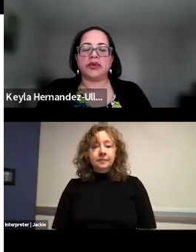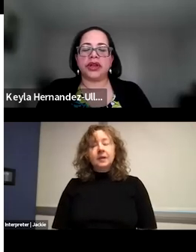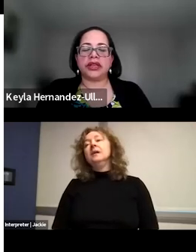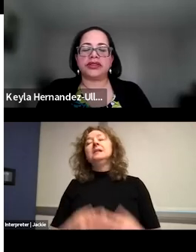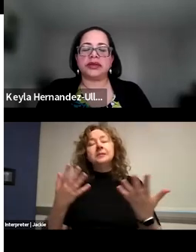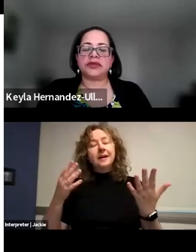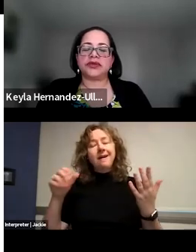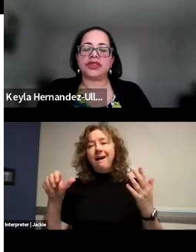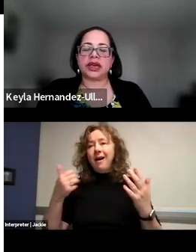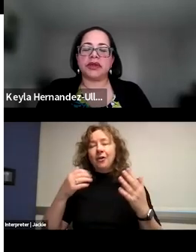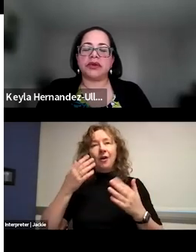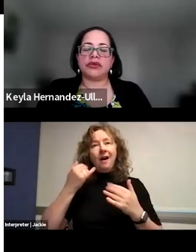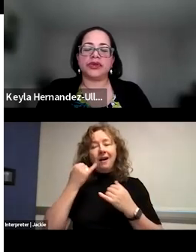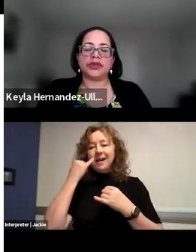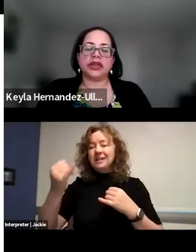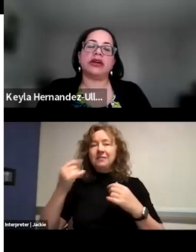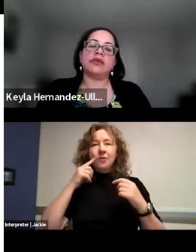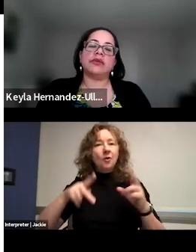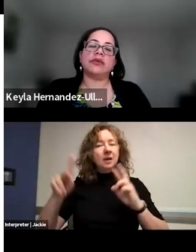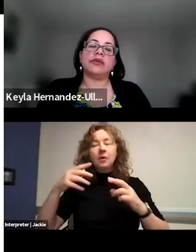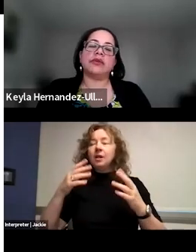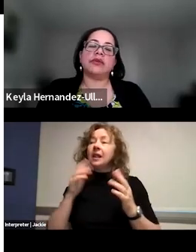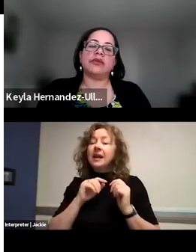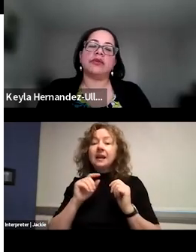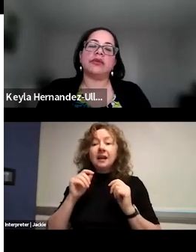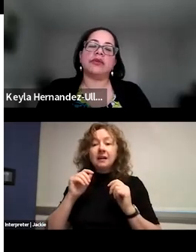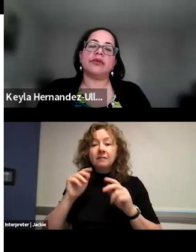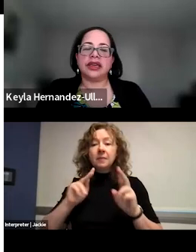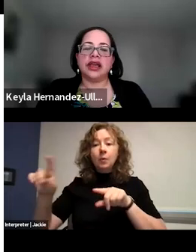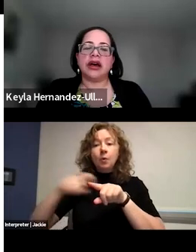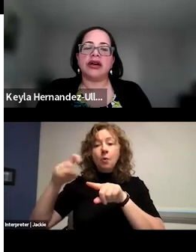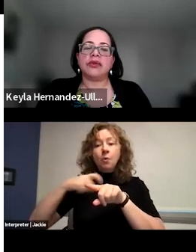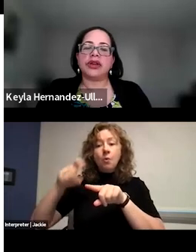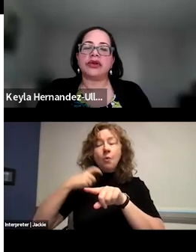Keyla Hernandez-Ulloa: Another topic that's Keyla Hernandez-Ulloa: is very important is tips for stopping or reducing on